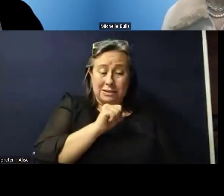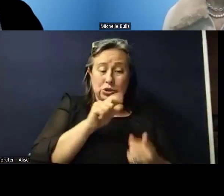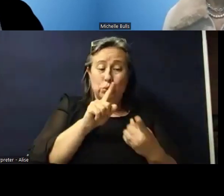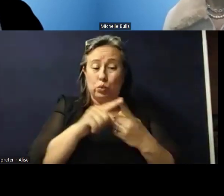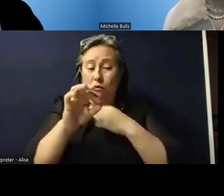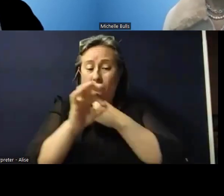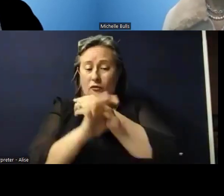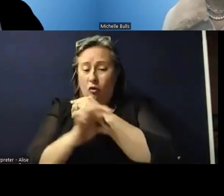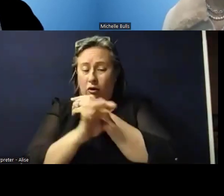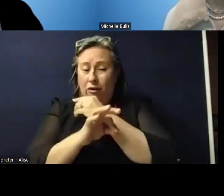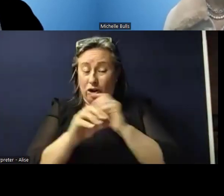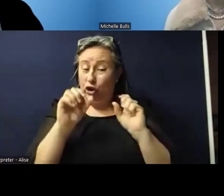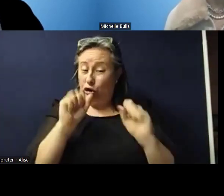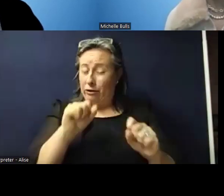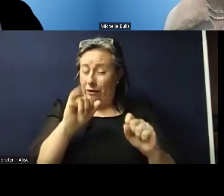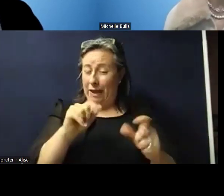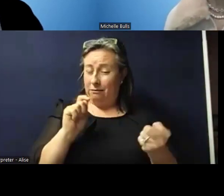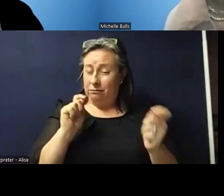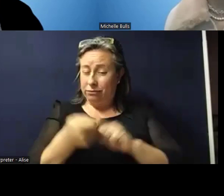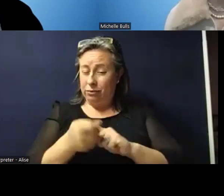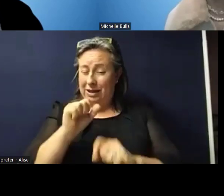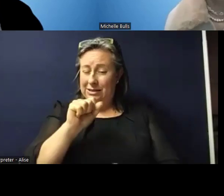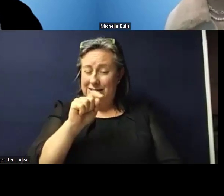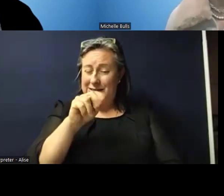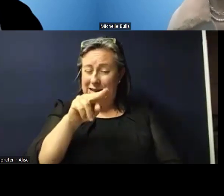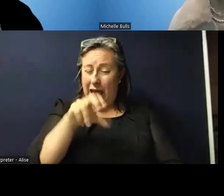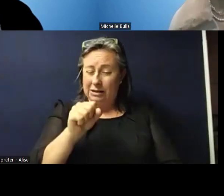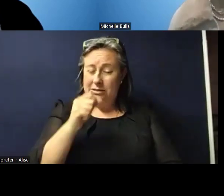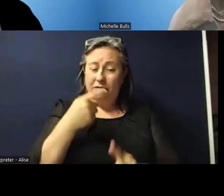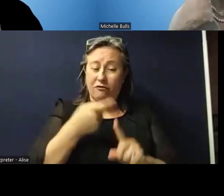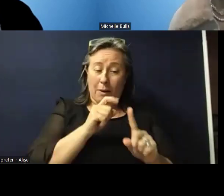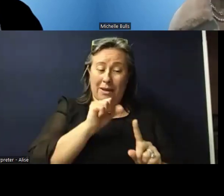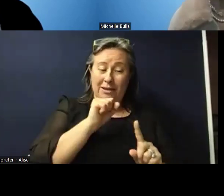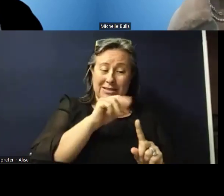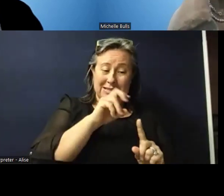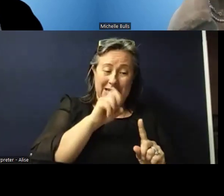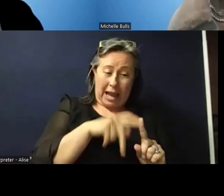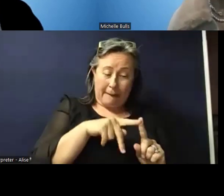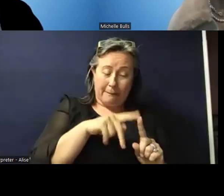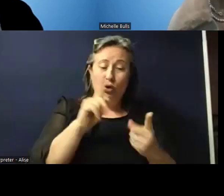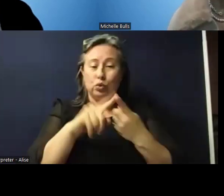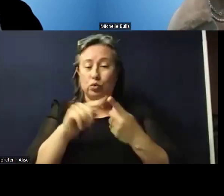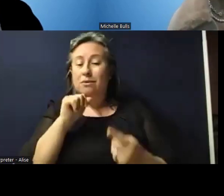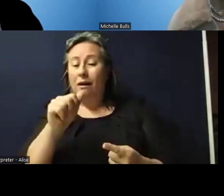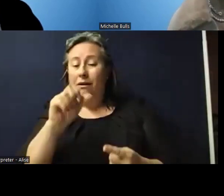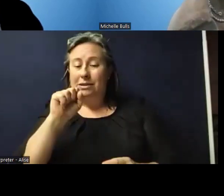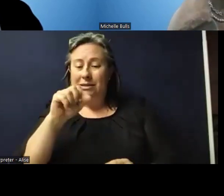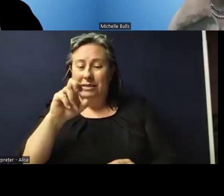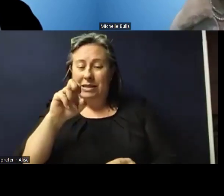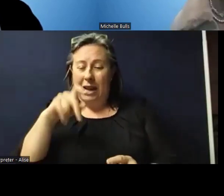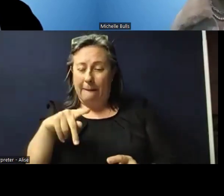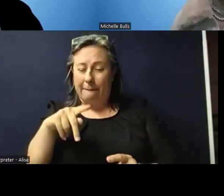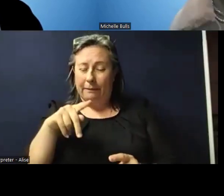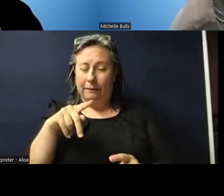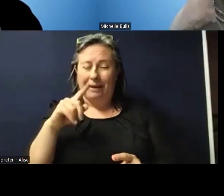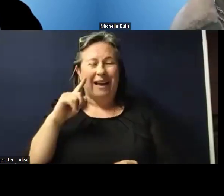could that also change the status of SNAP from SNAP to non-SNAP? Emily, I think you and Michelle kind of will cover this